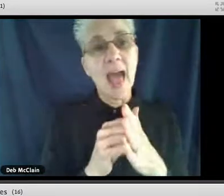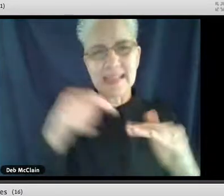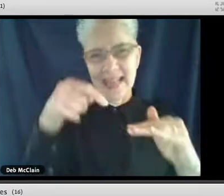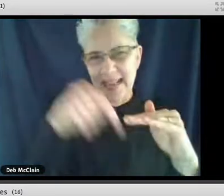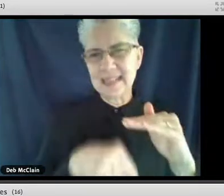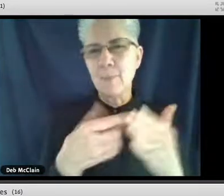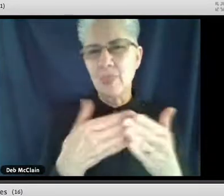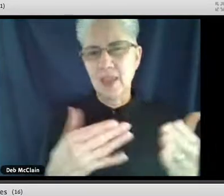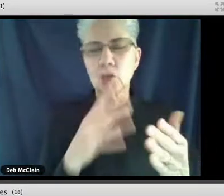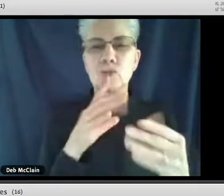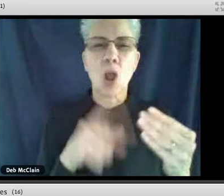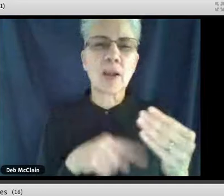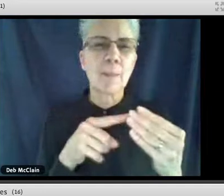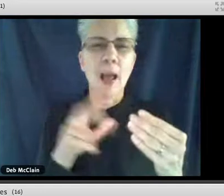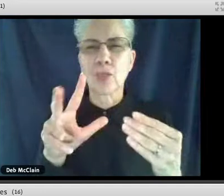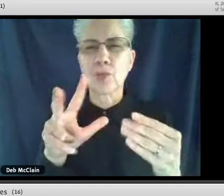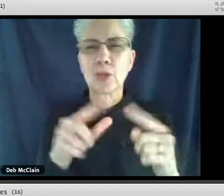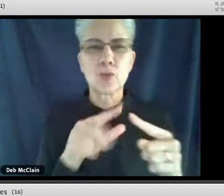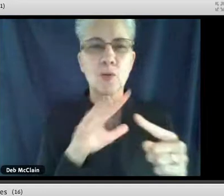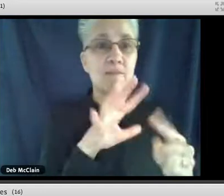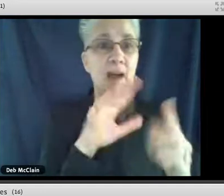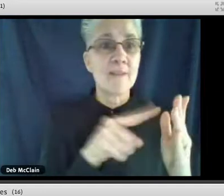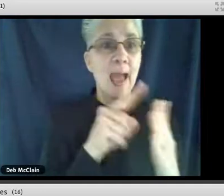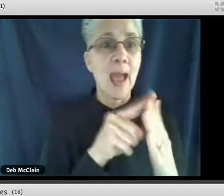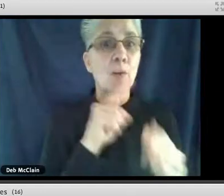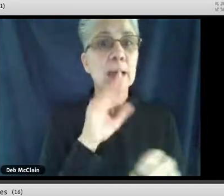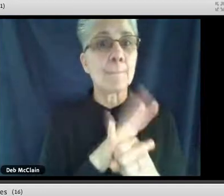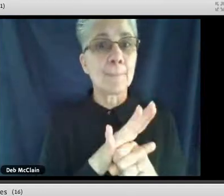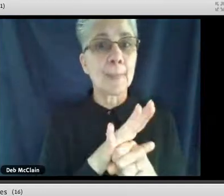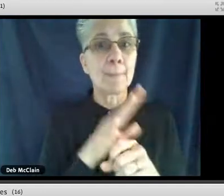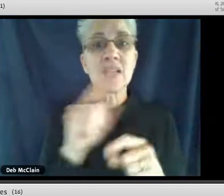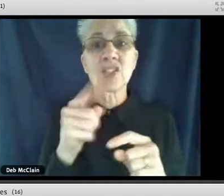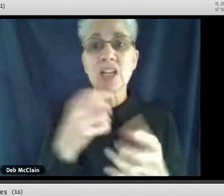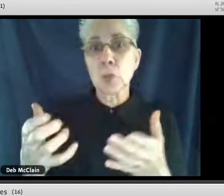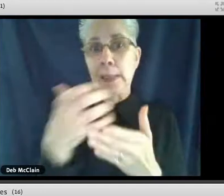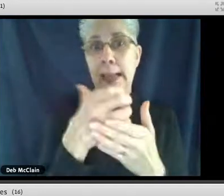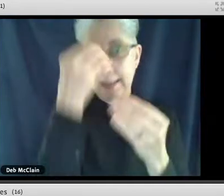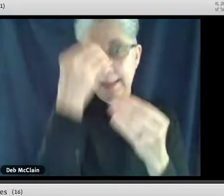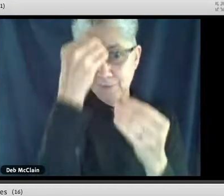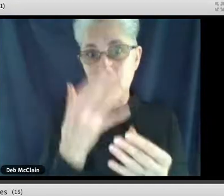You're talking about a 3 to 5-hour commitment just to get the information, maybe another hour or 2